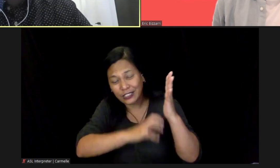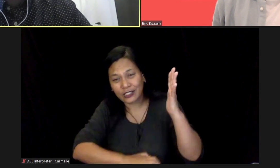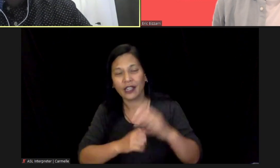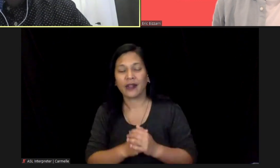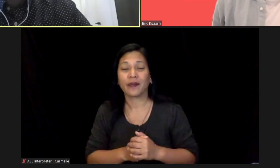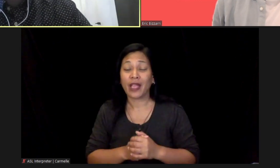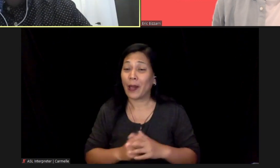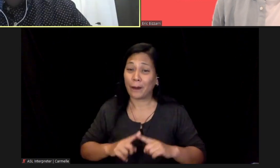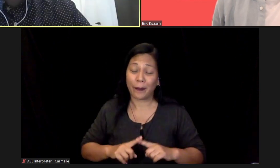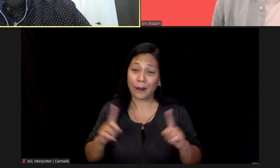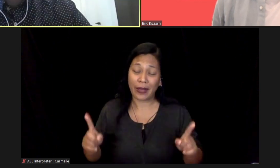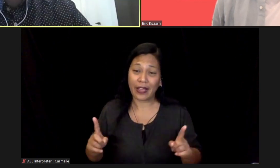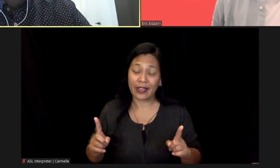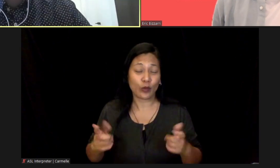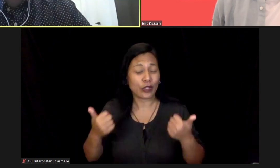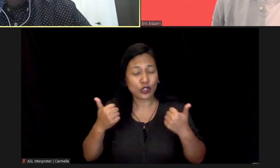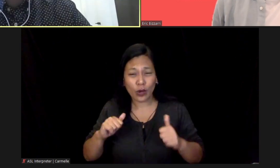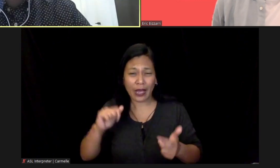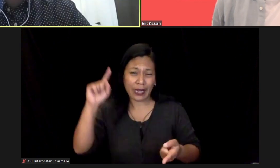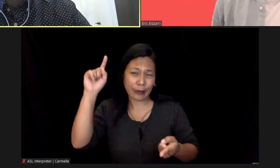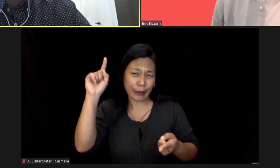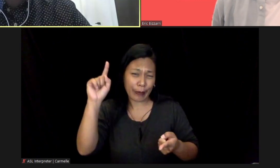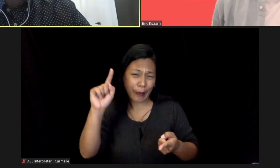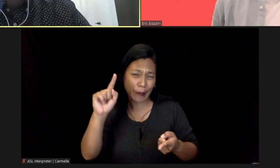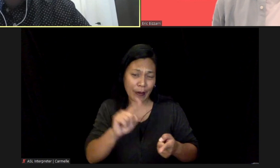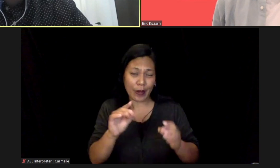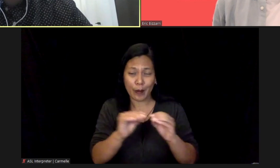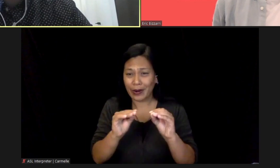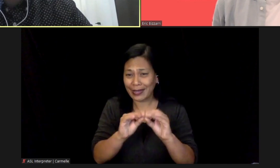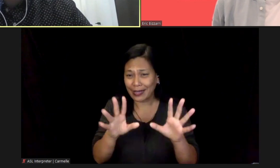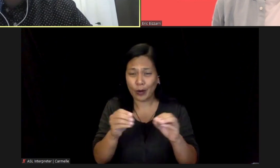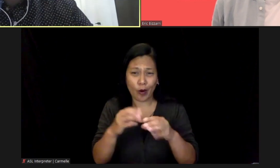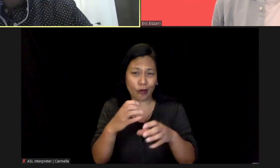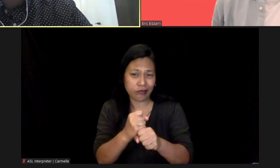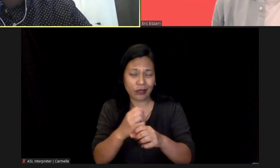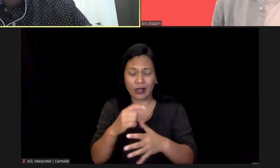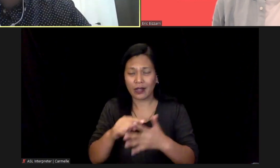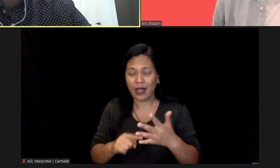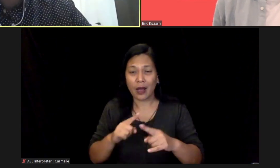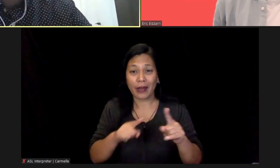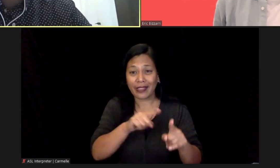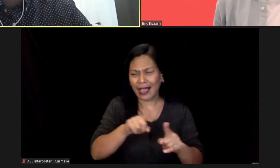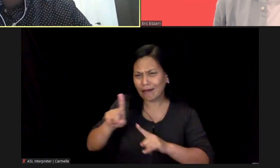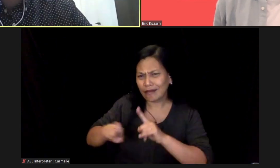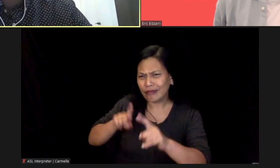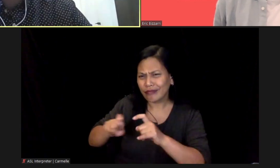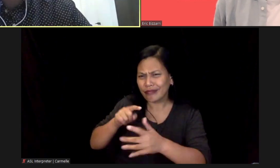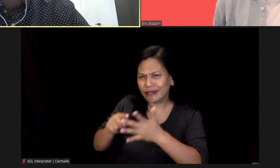this dance where it's like, we try to strip our guidelines down. And then there's a lot of questions about what about this? What about that? Because it's not in our guidelines. And then when.